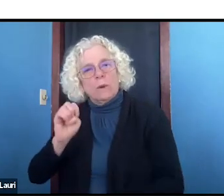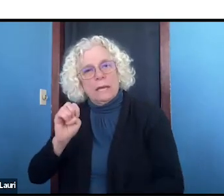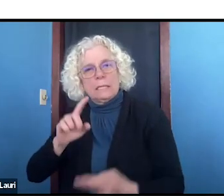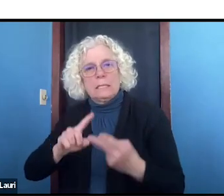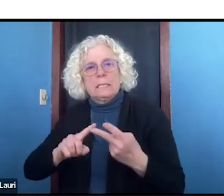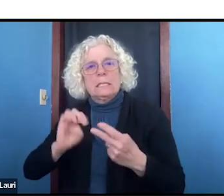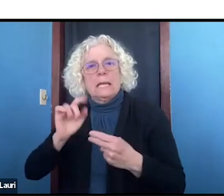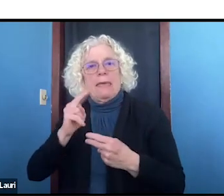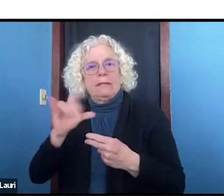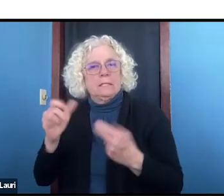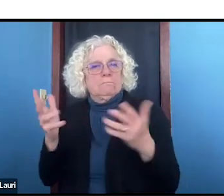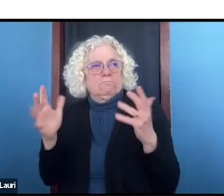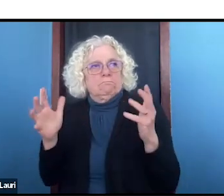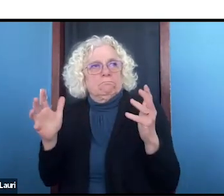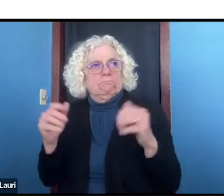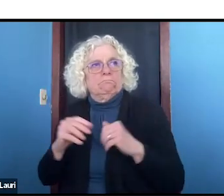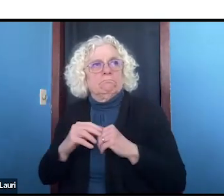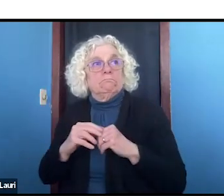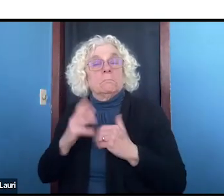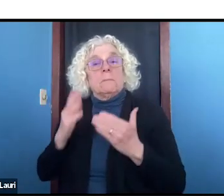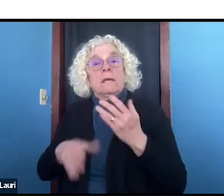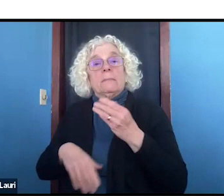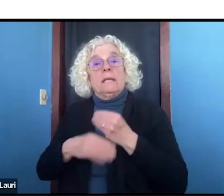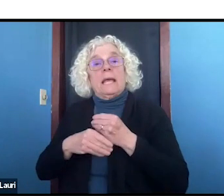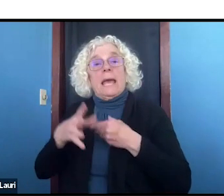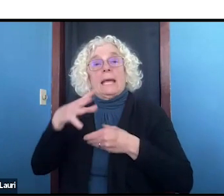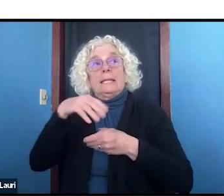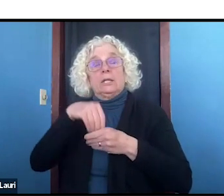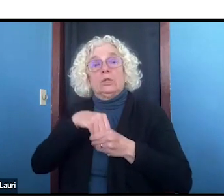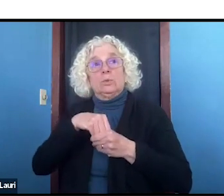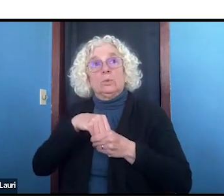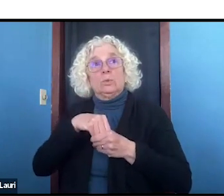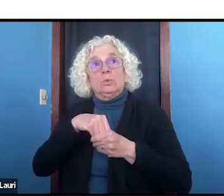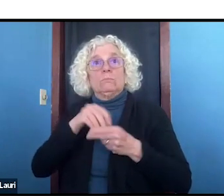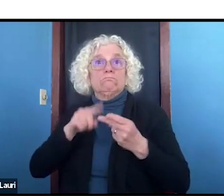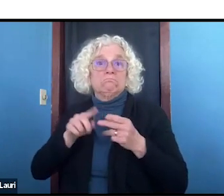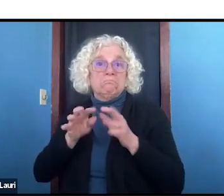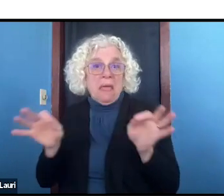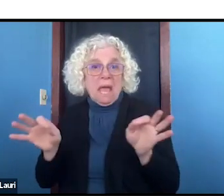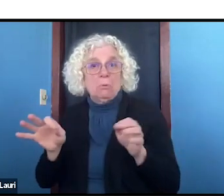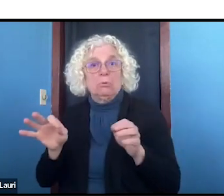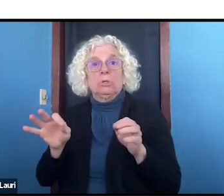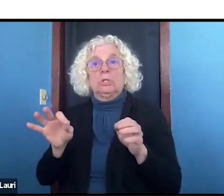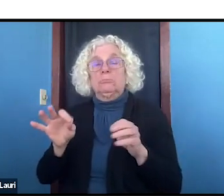they may add language or nationality.